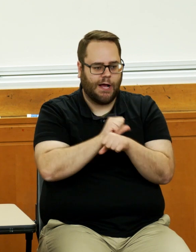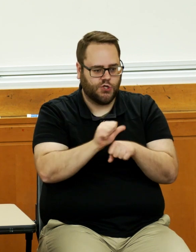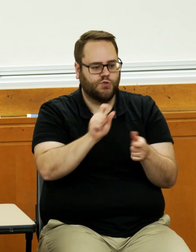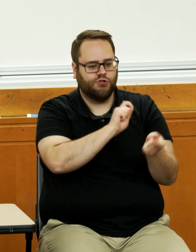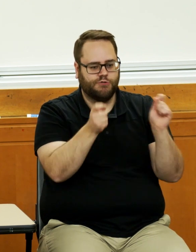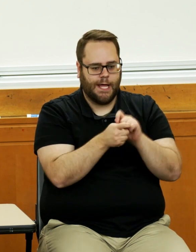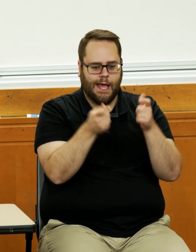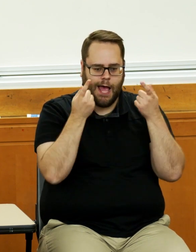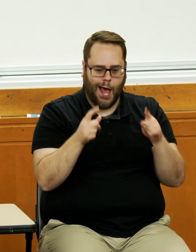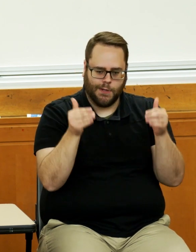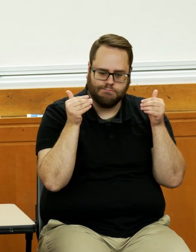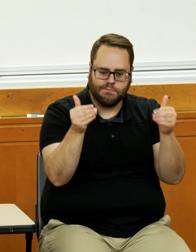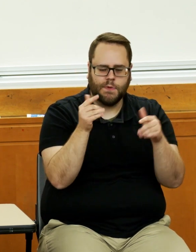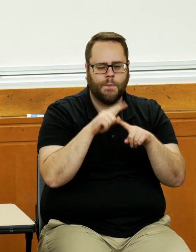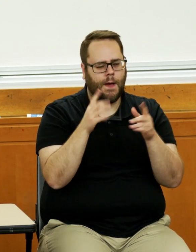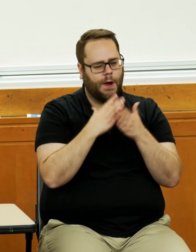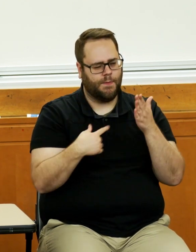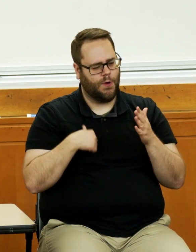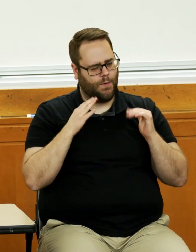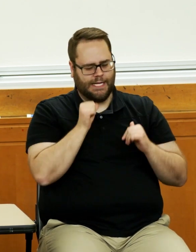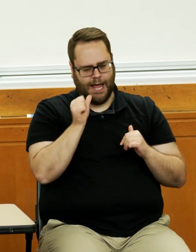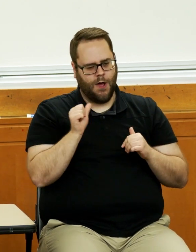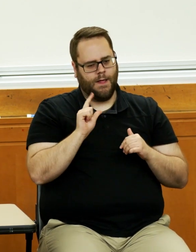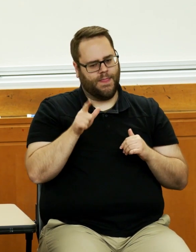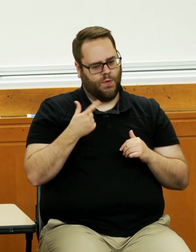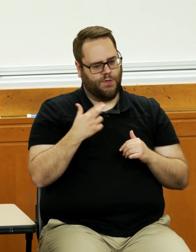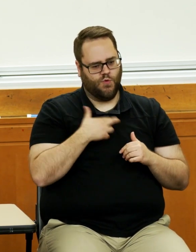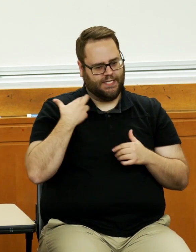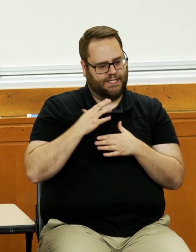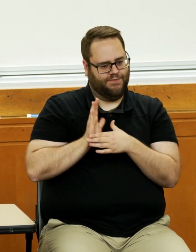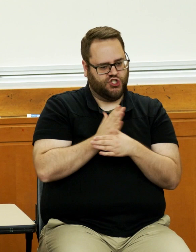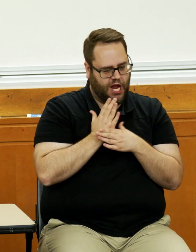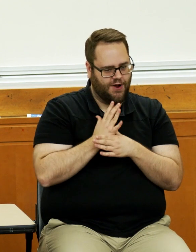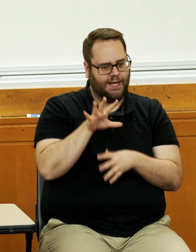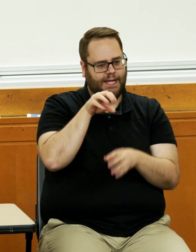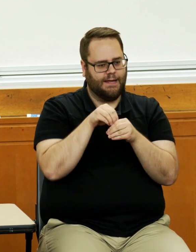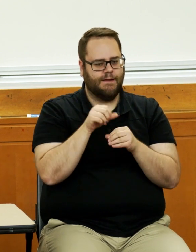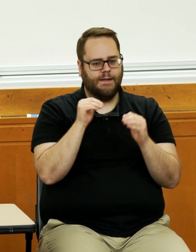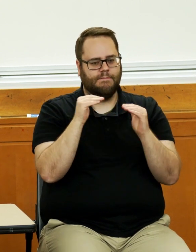but part of me hopes that's not just the risk of sharing in an inherently unequal society.